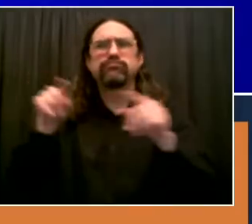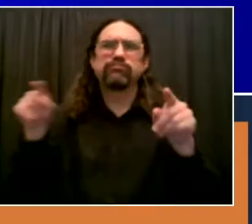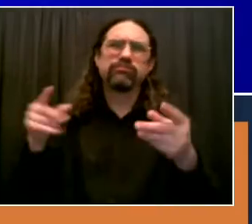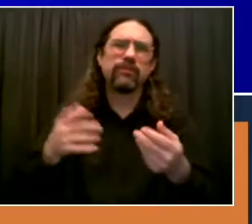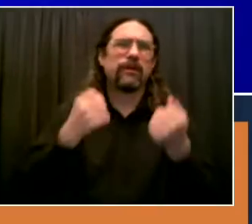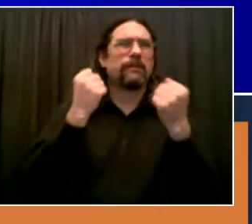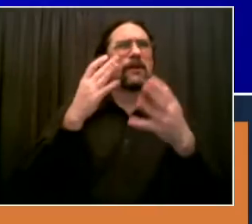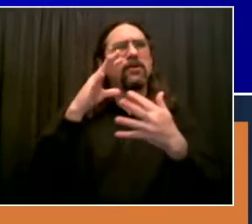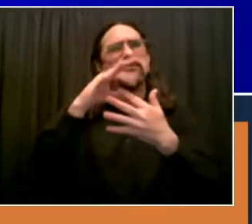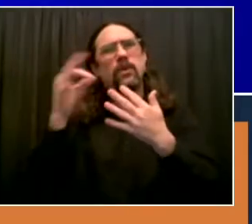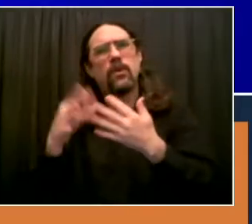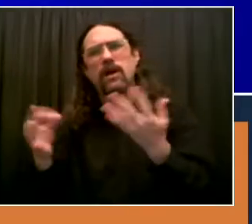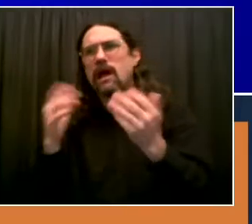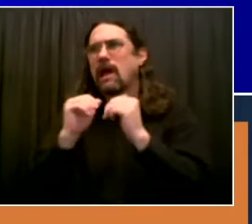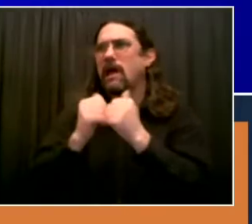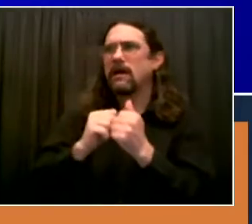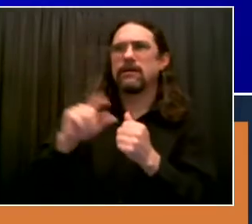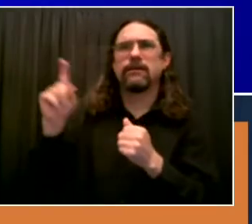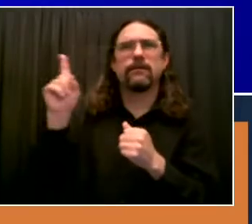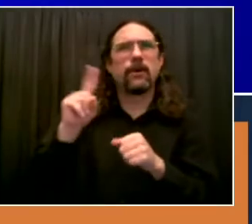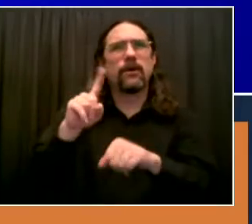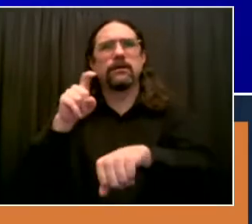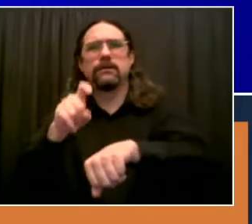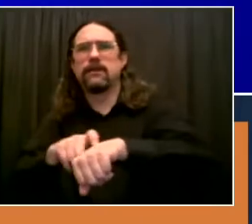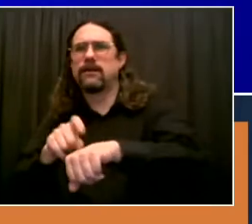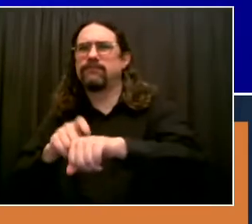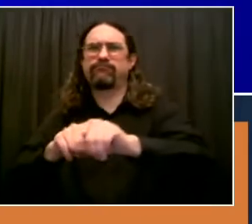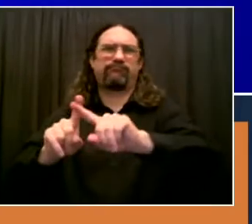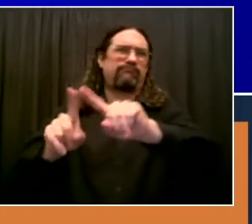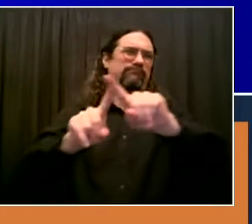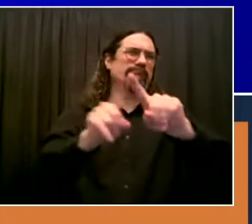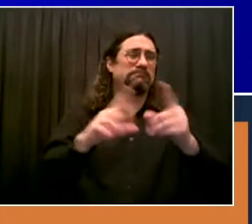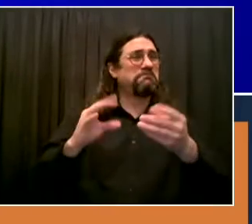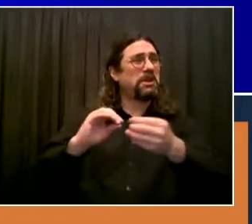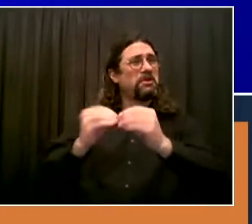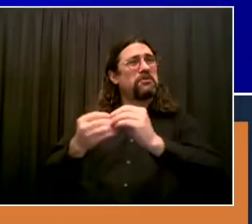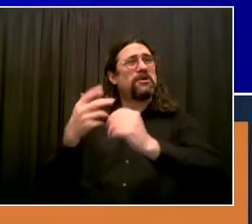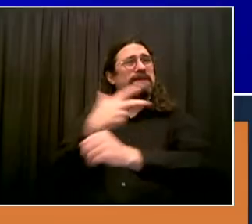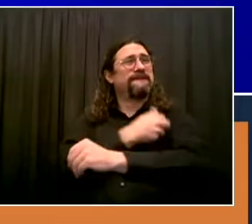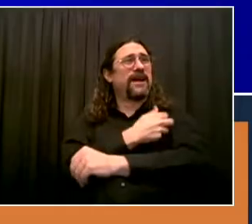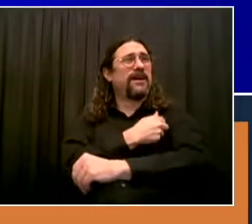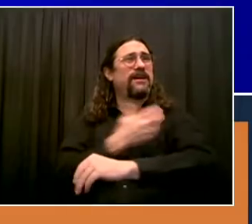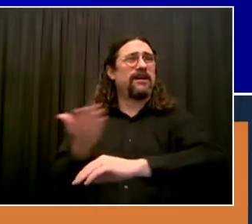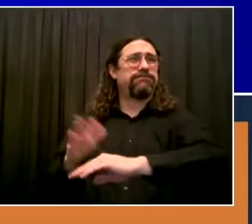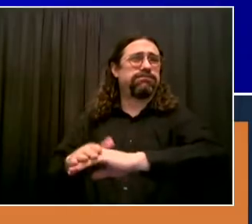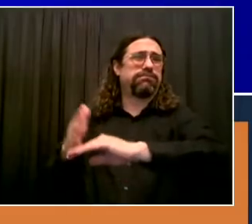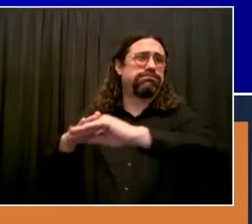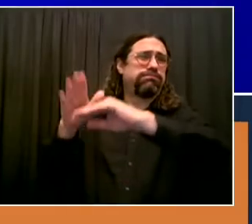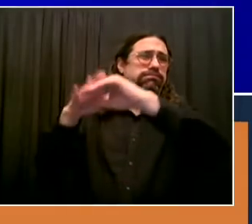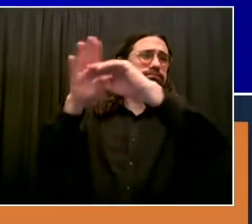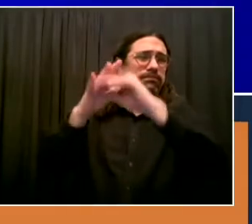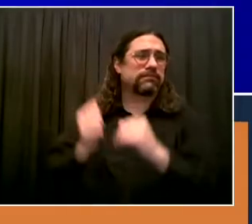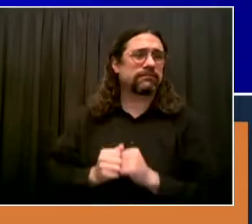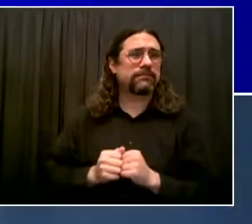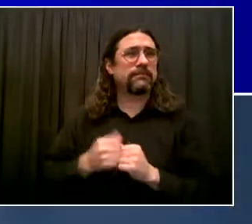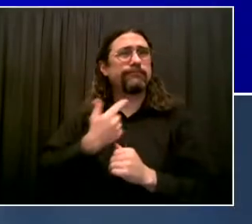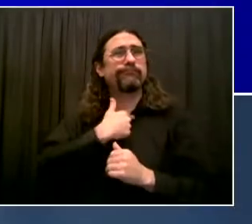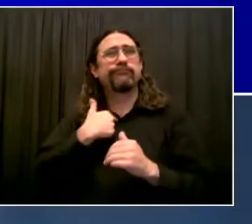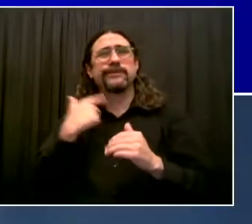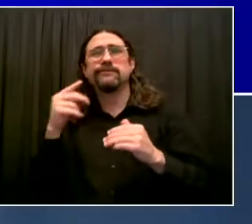TO GO OUT AND GET VACCINATED. AND WE KNOW THAT GETTING MORE AND MORE NEW YORKERS VACCINATION